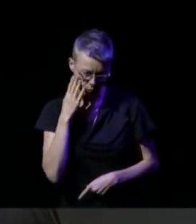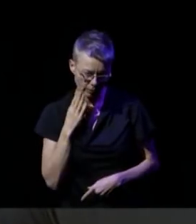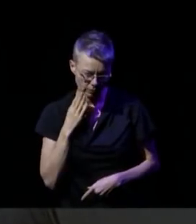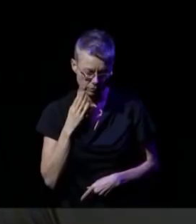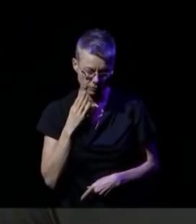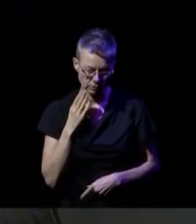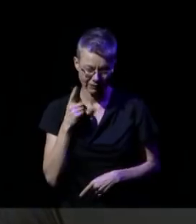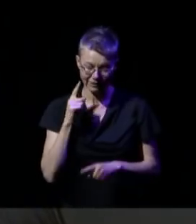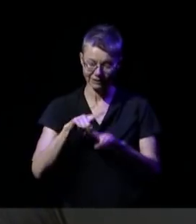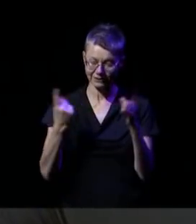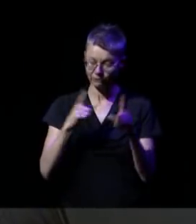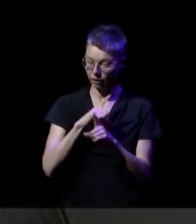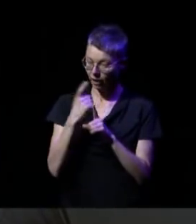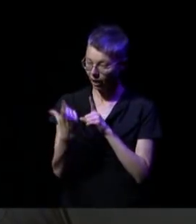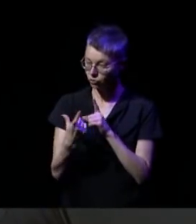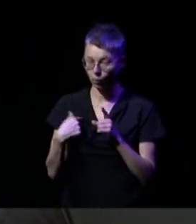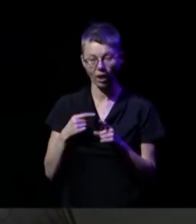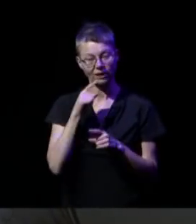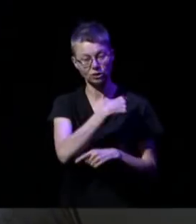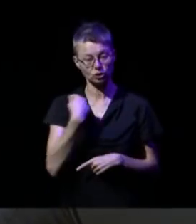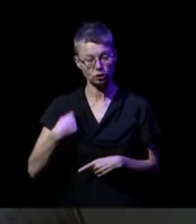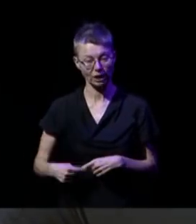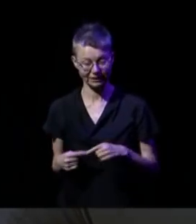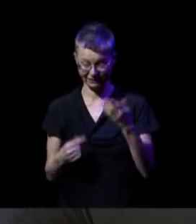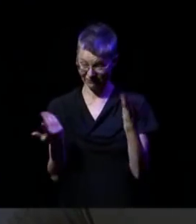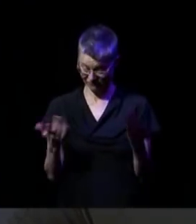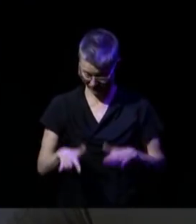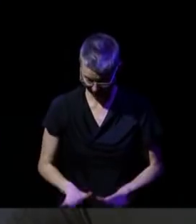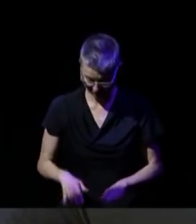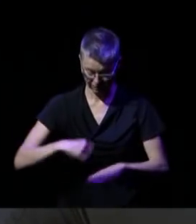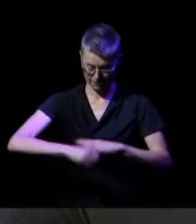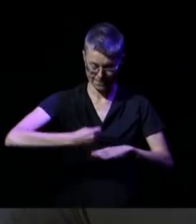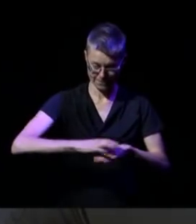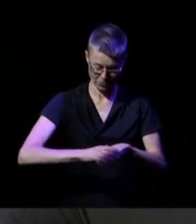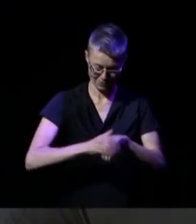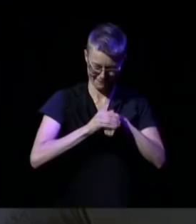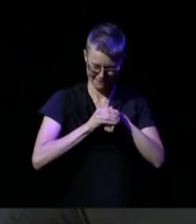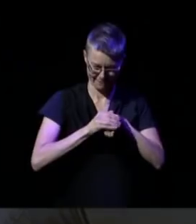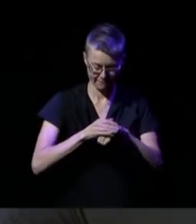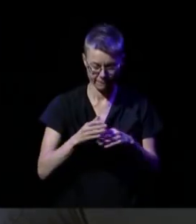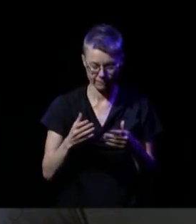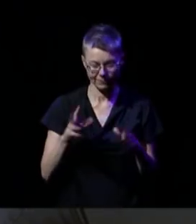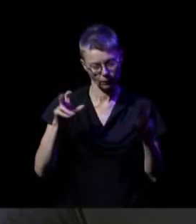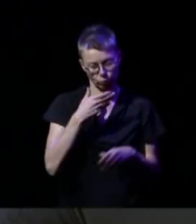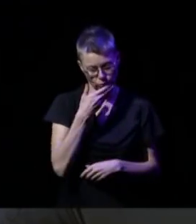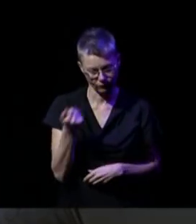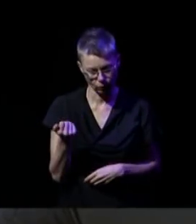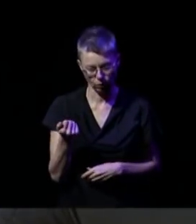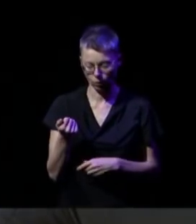across cultures with foot binding, with all sorts of ways of interacting with women's bodies